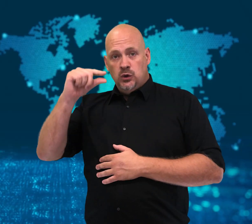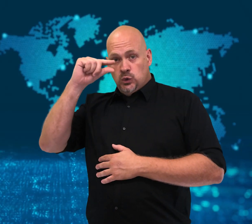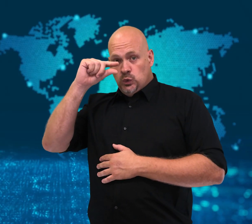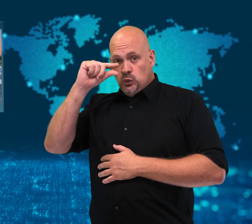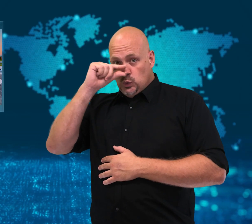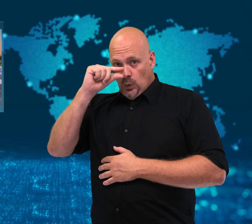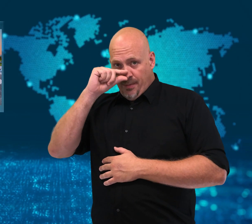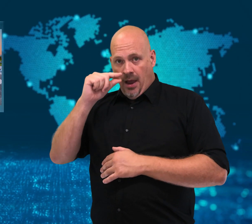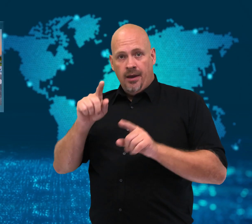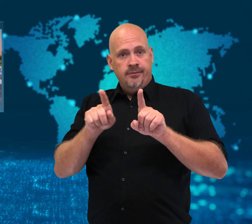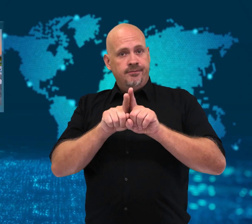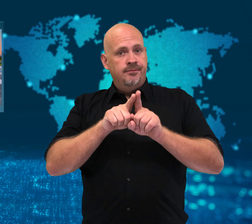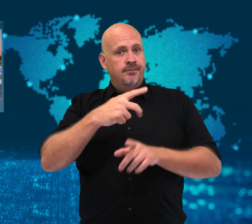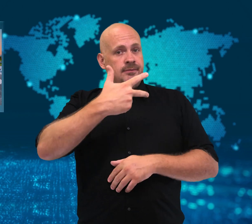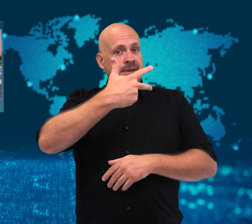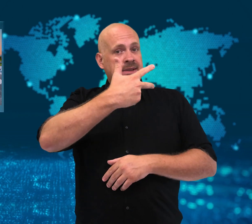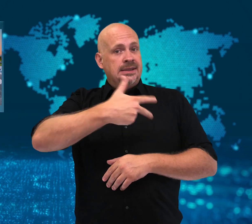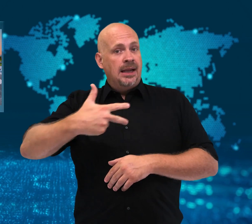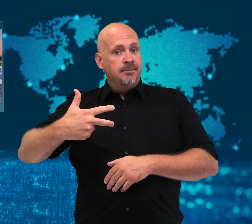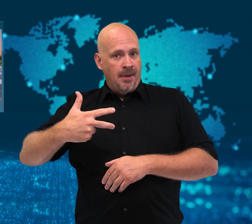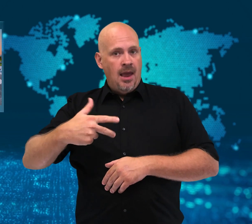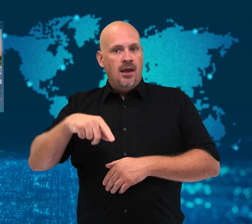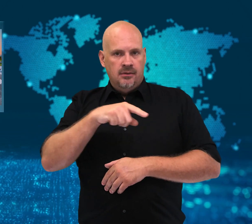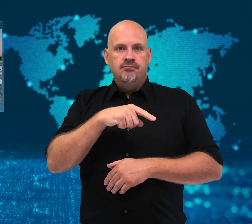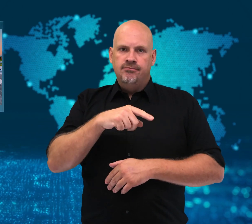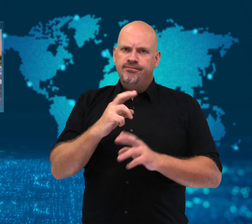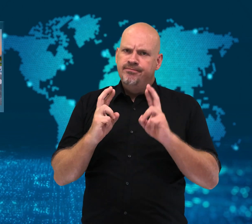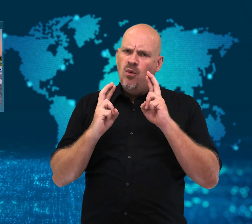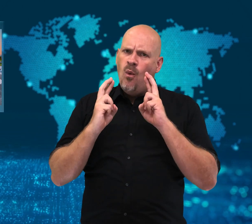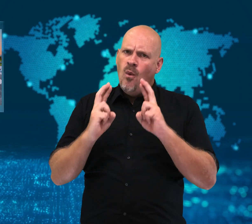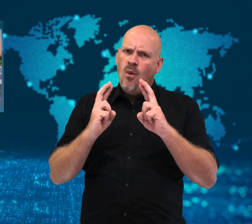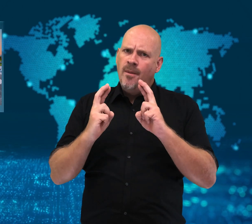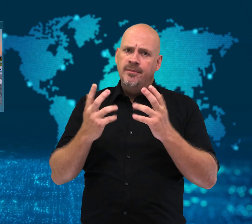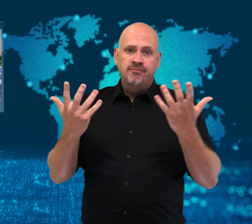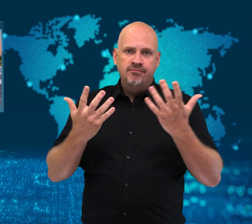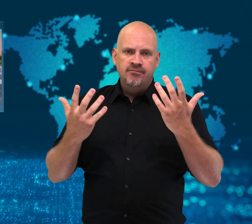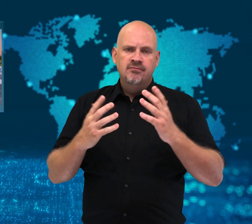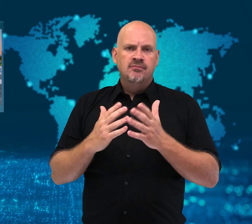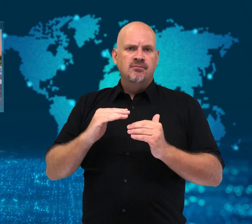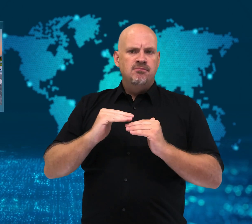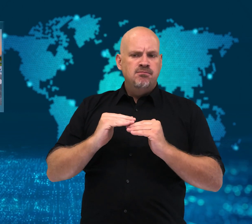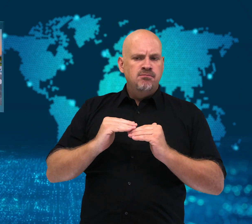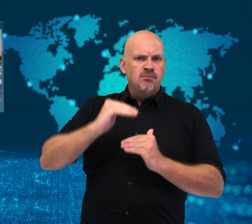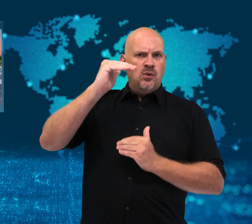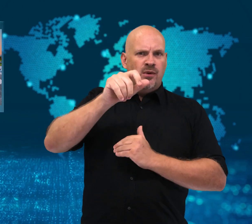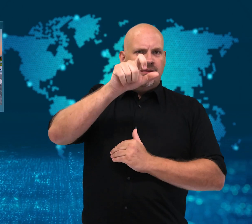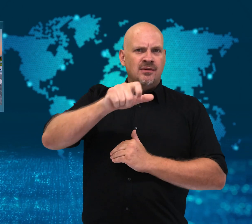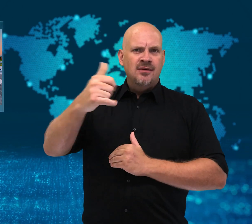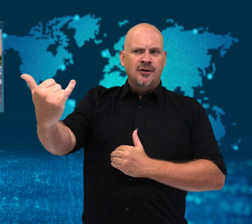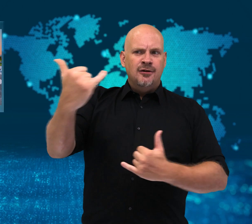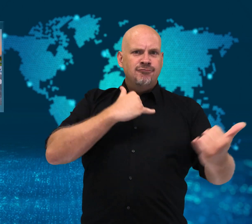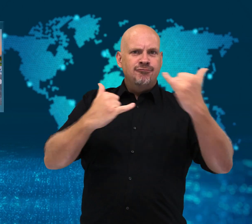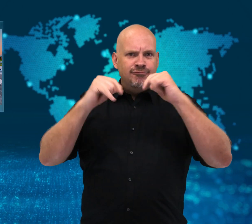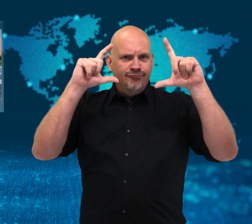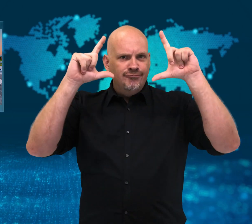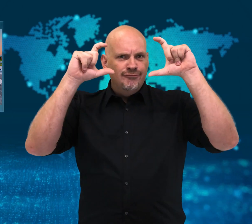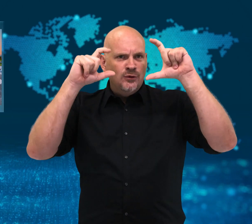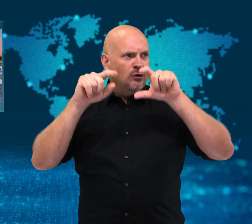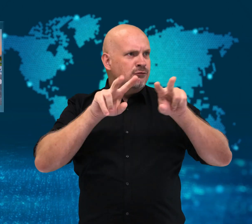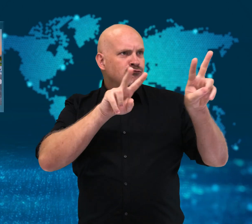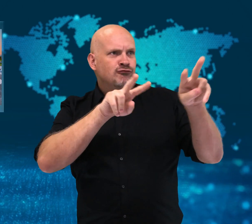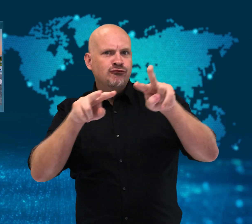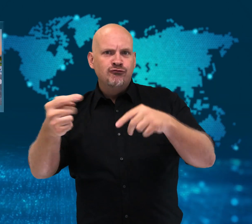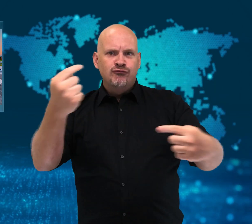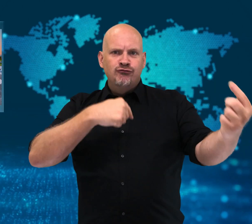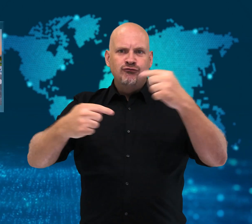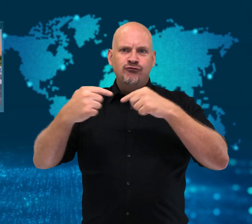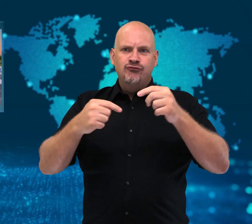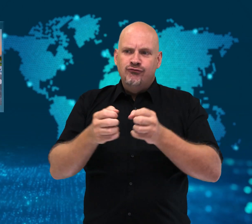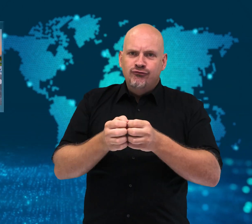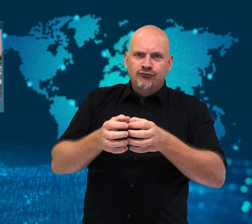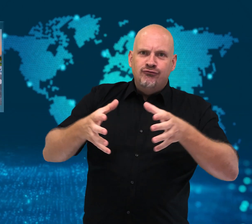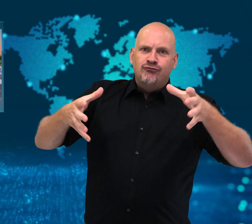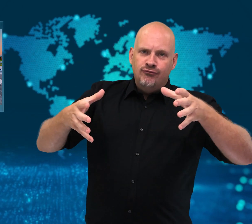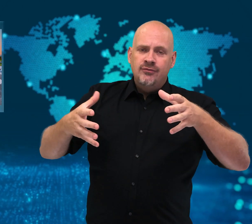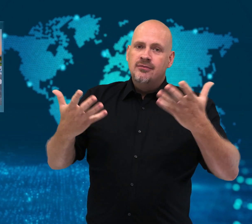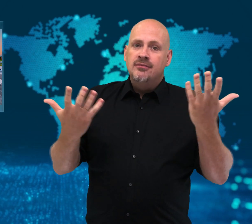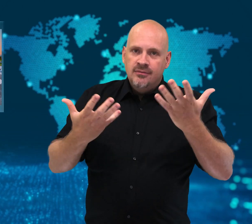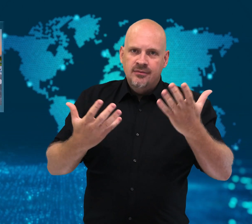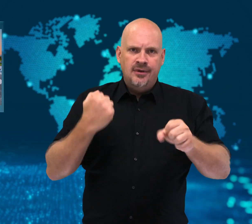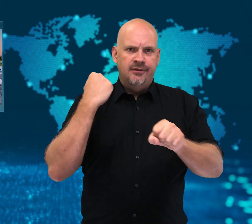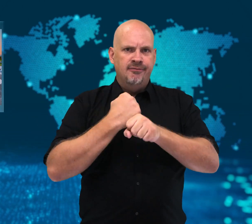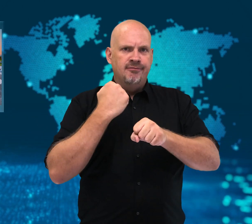[Gavin]: Dubai and Denmark are hoping to bring in more tourists